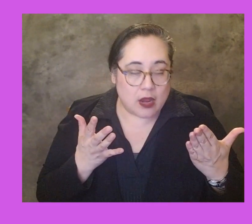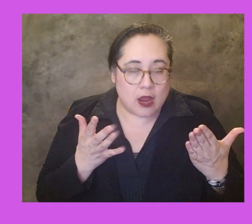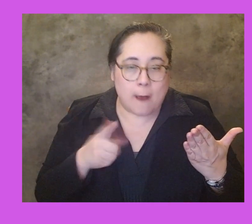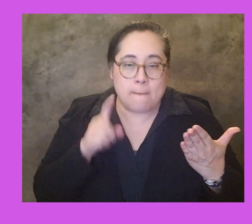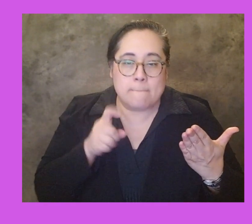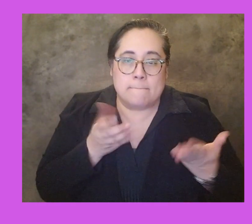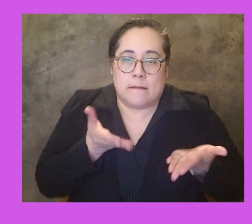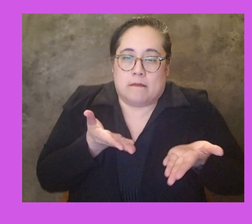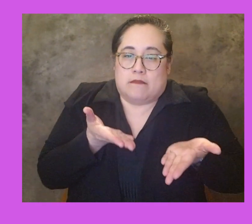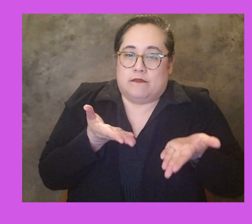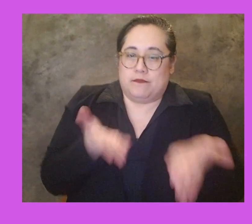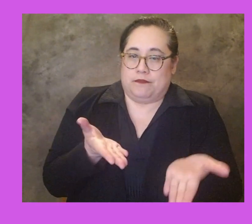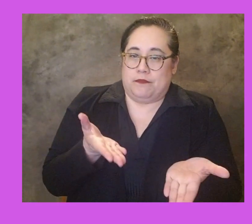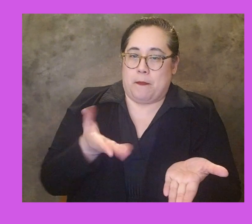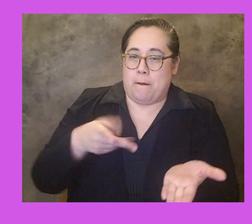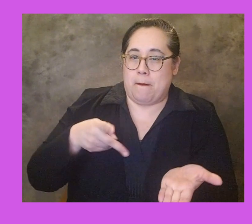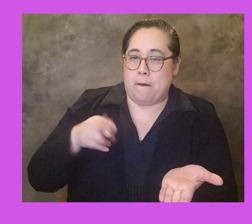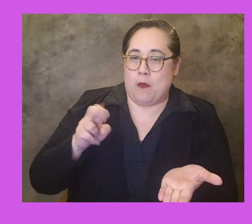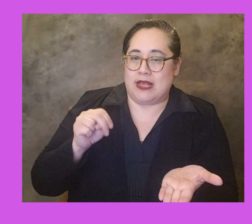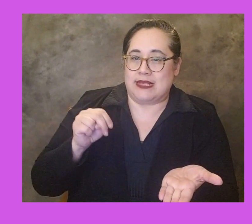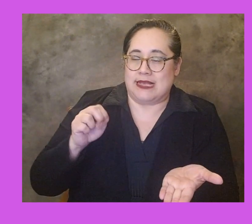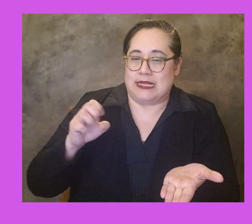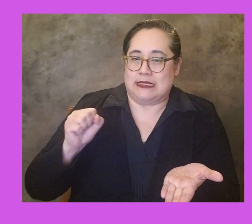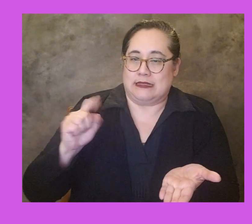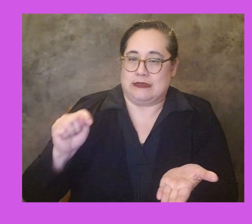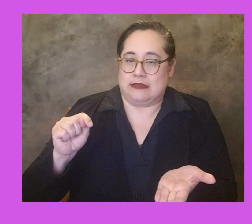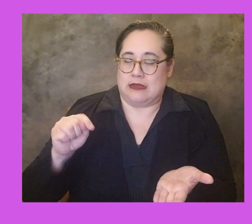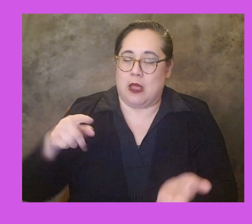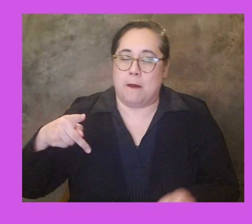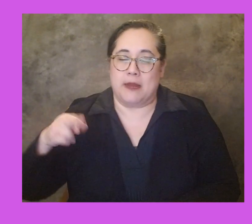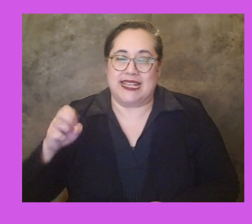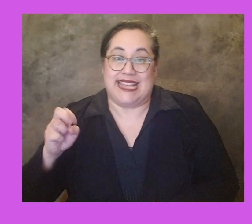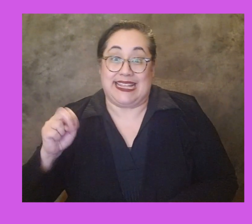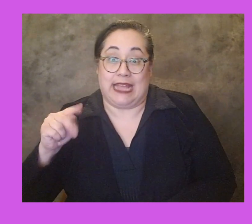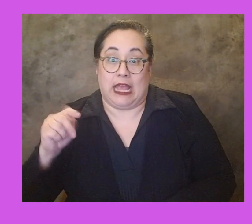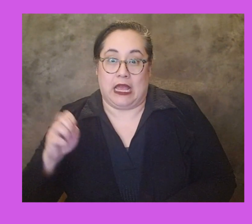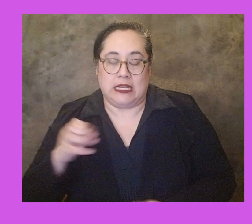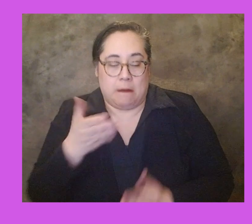But it's not about being perfect. It's about being present.